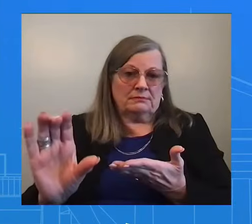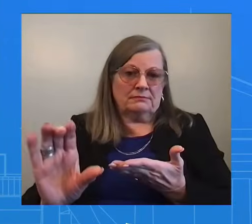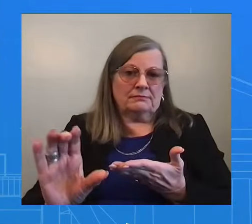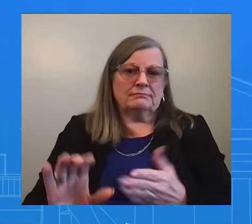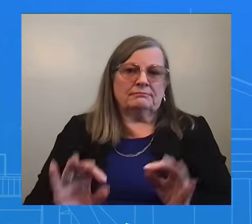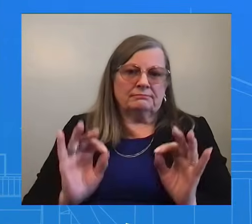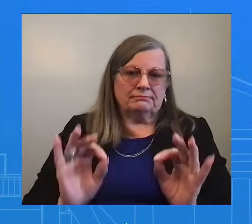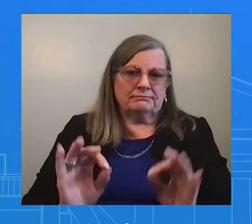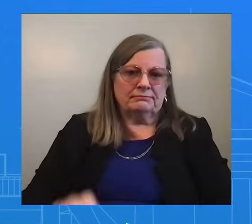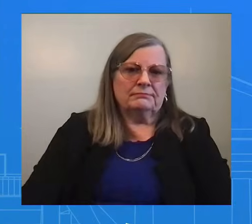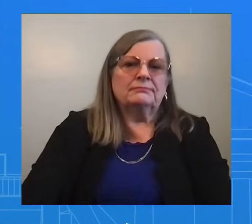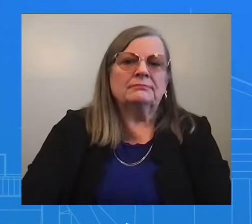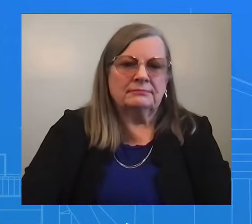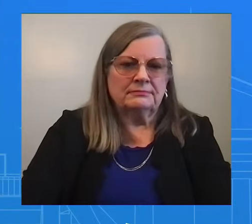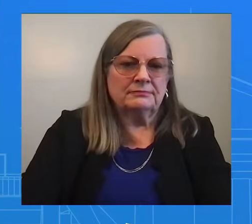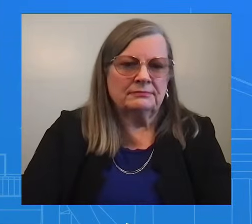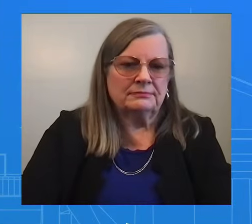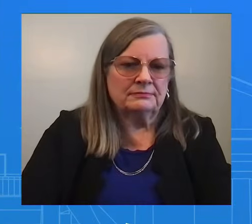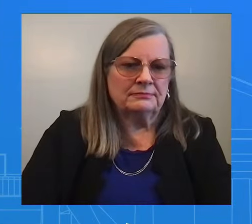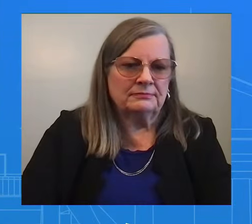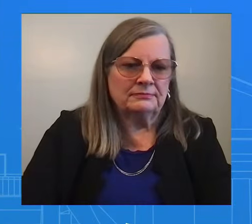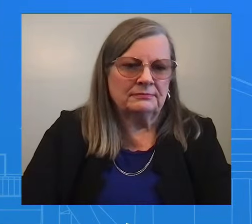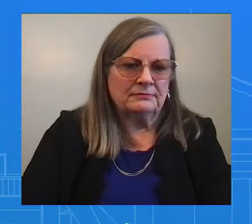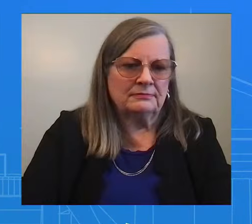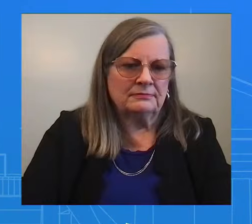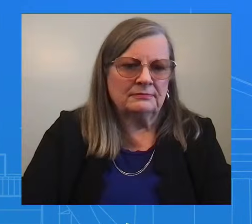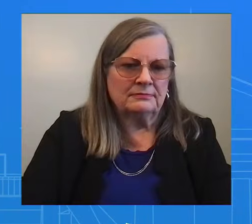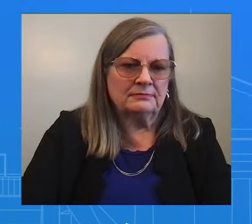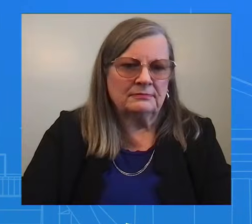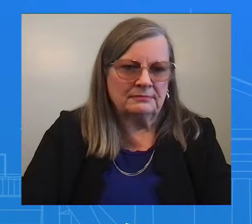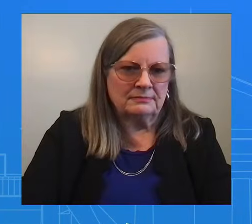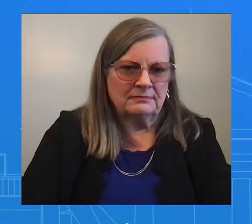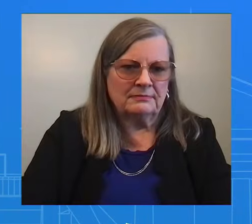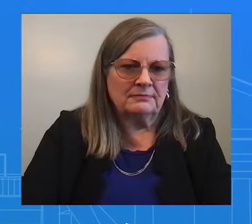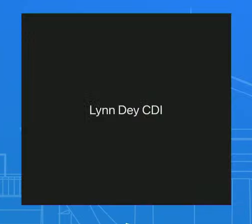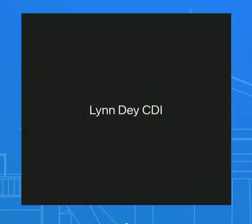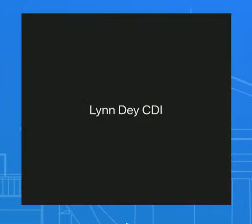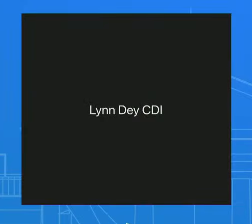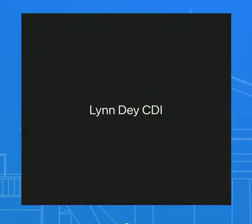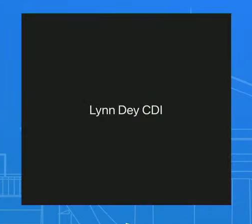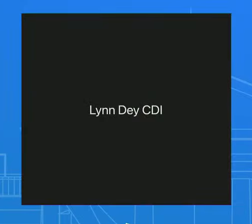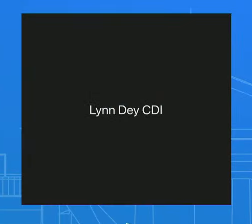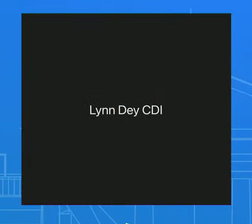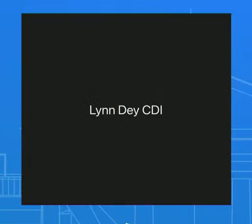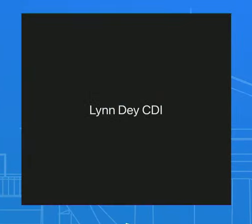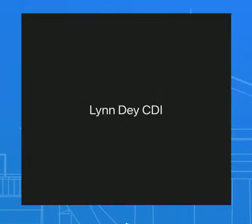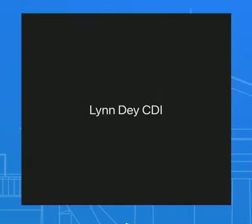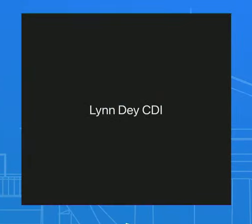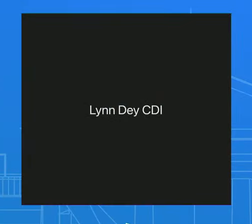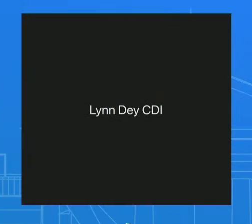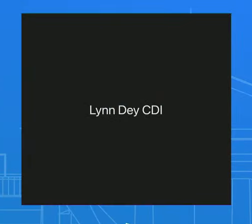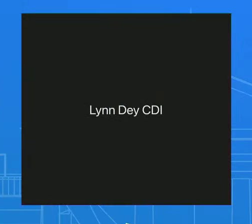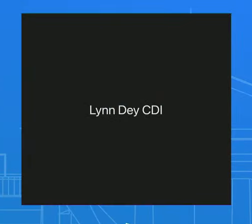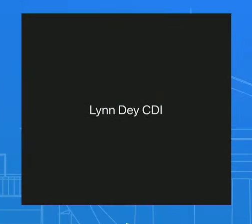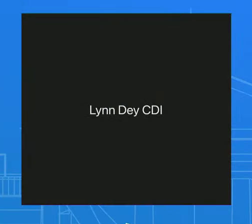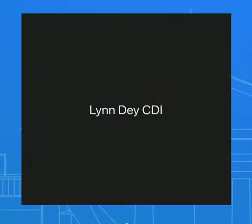Go ahead, . The Press: Thank you. Angola announced today that they're leaving OPEC. I was curious if there was an administration response,